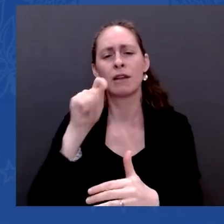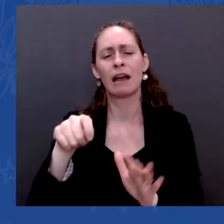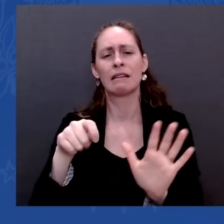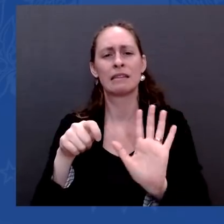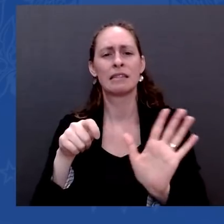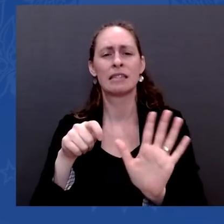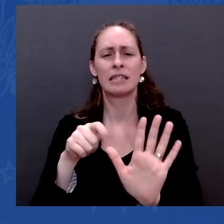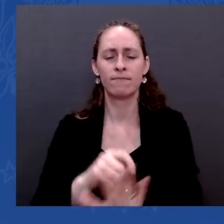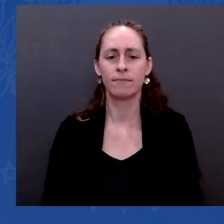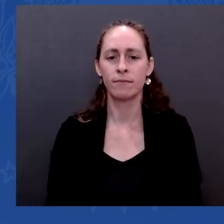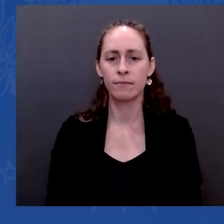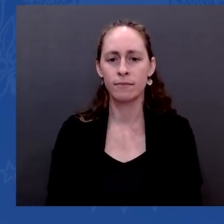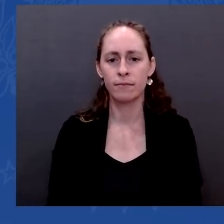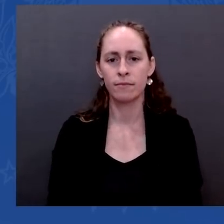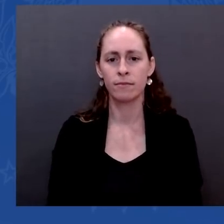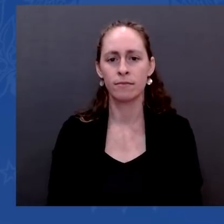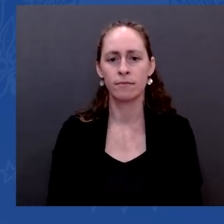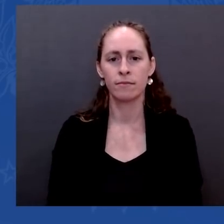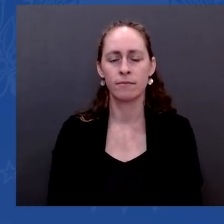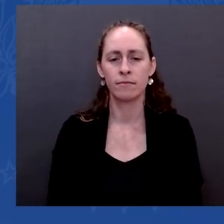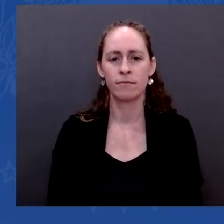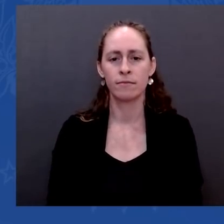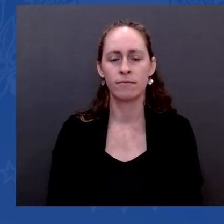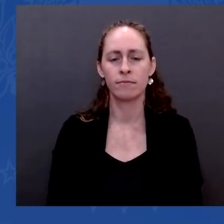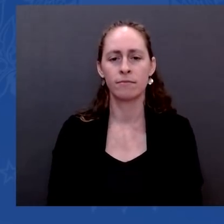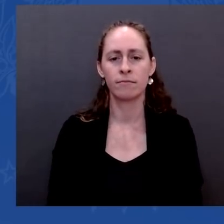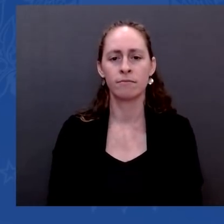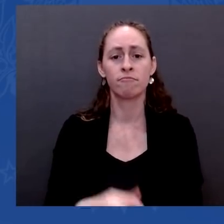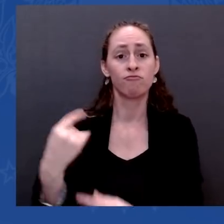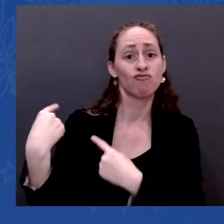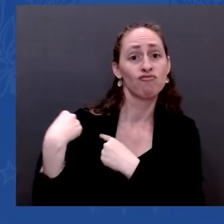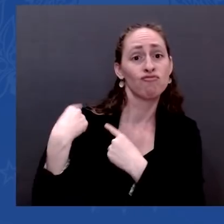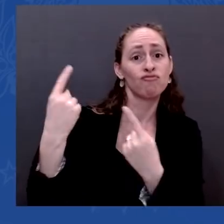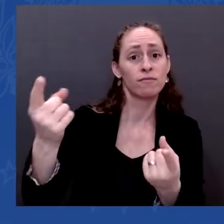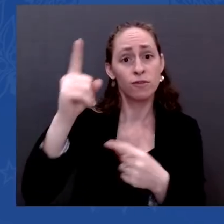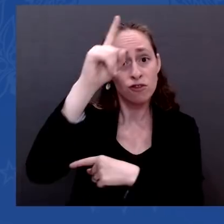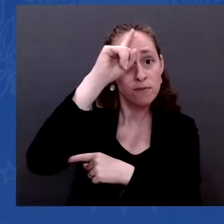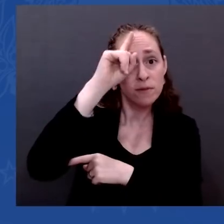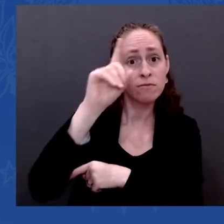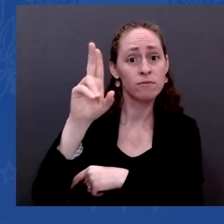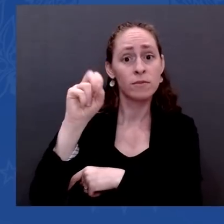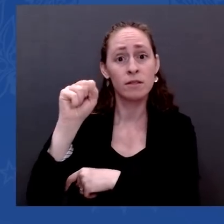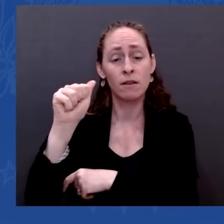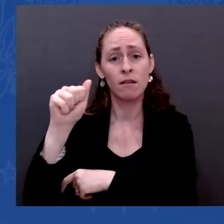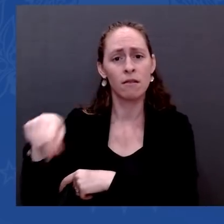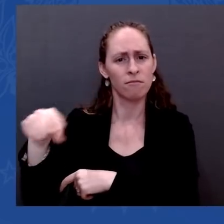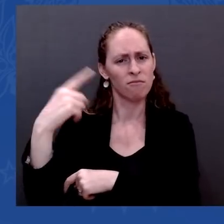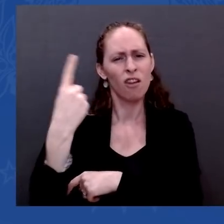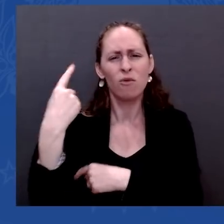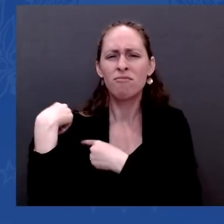together with our Allies and partners, are working closely together to pursue diplomatic resolutions of this situation.